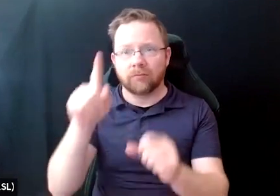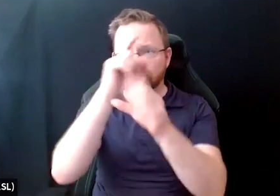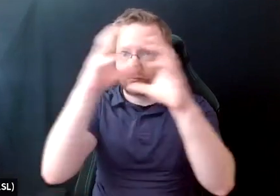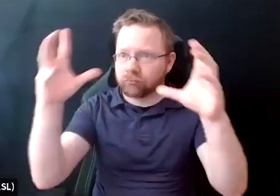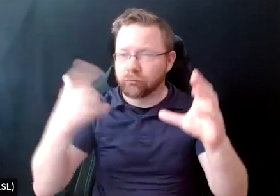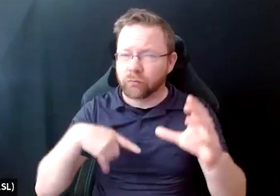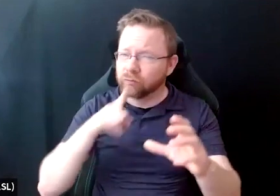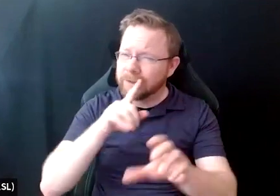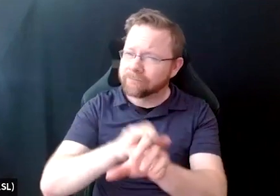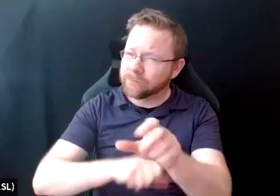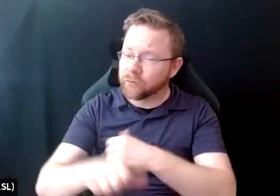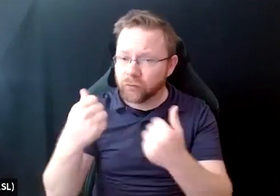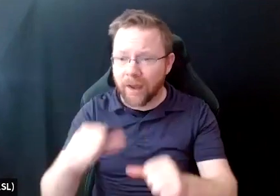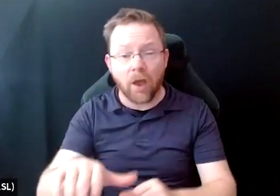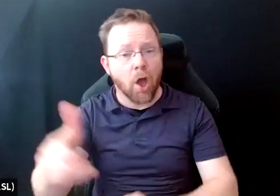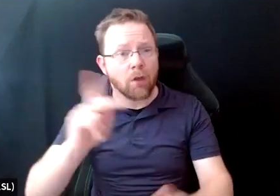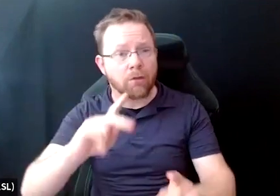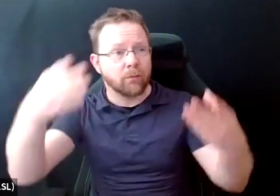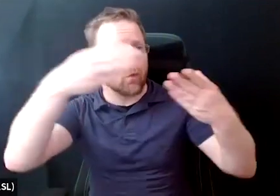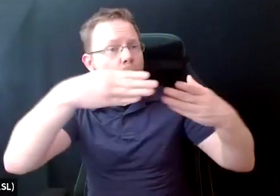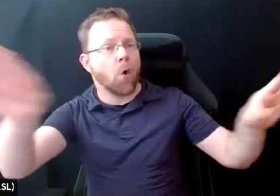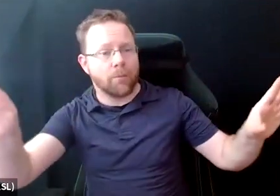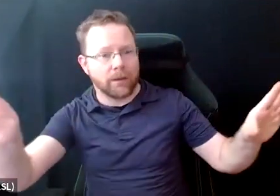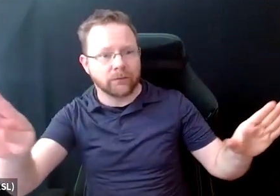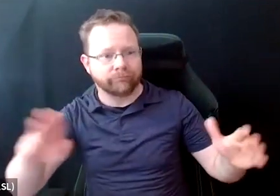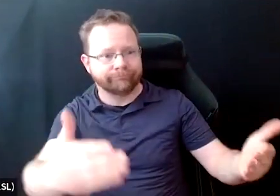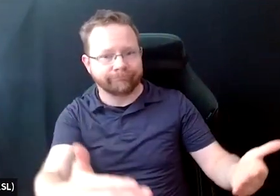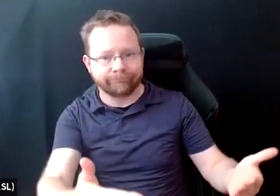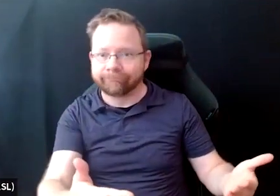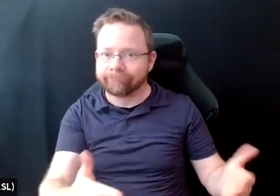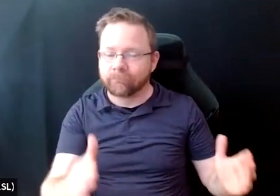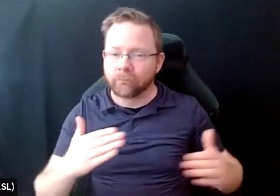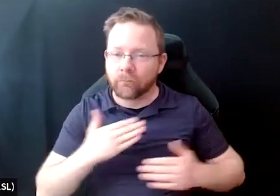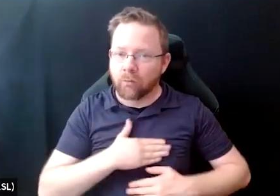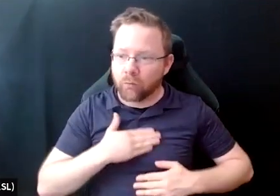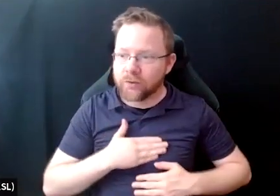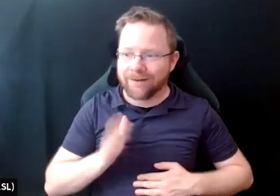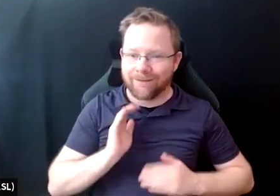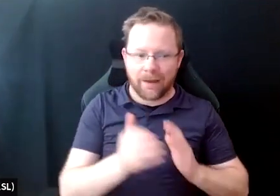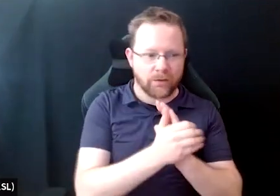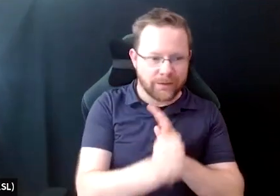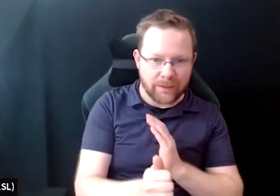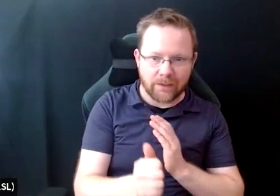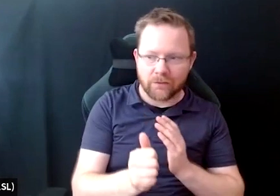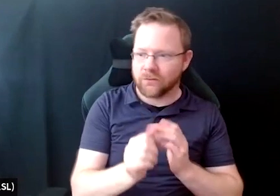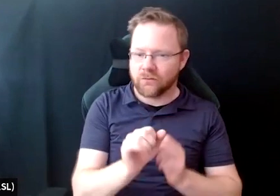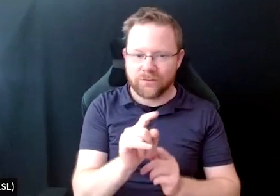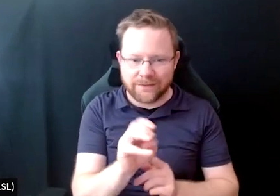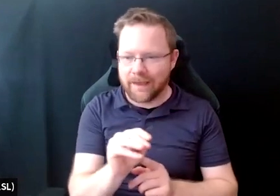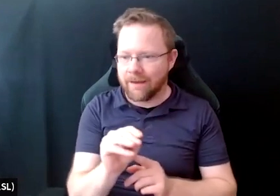if people were open to what we can bring to stand to technology, to space exploration.